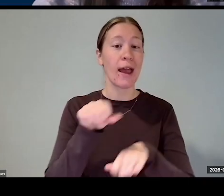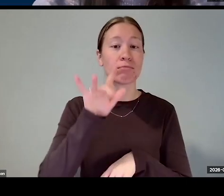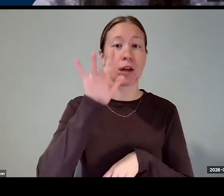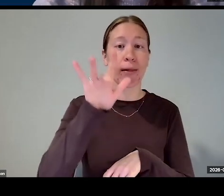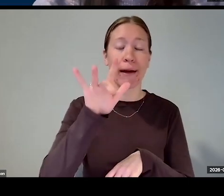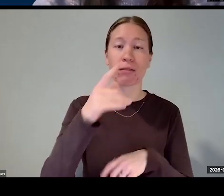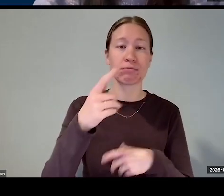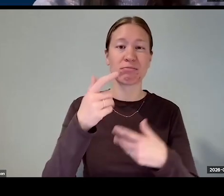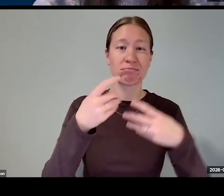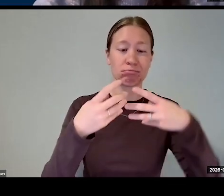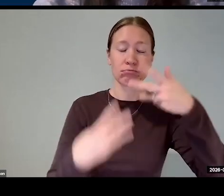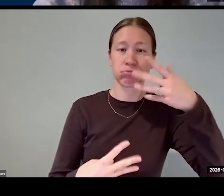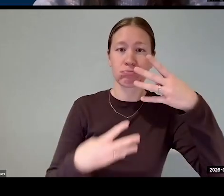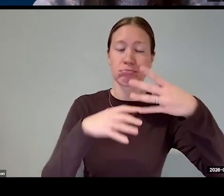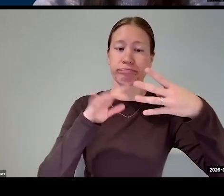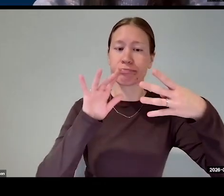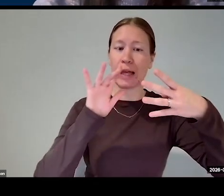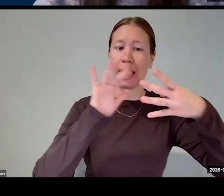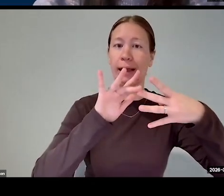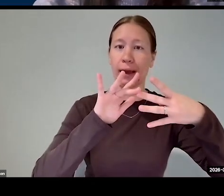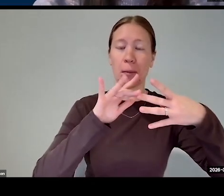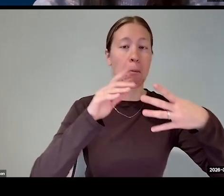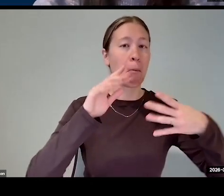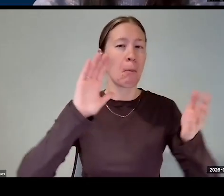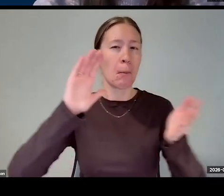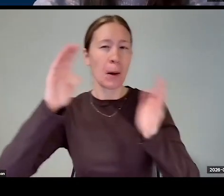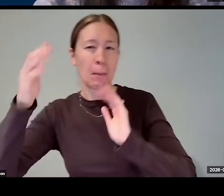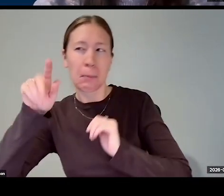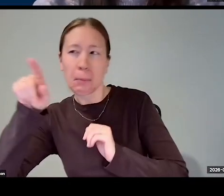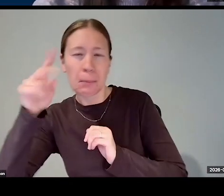and see if the list option is highlighted in my toolbar